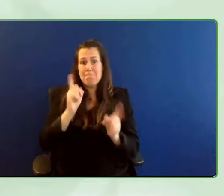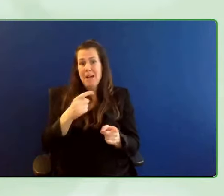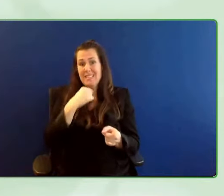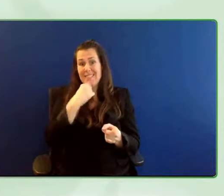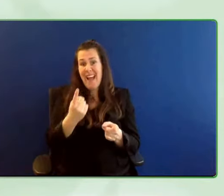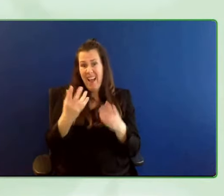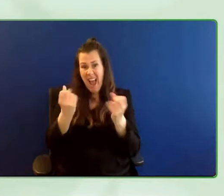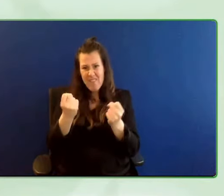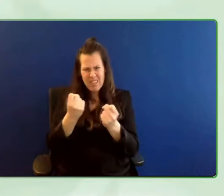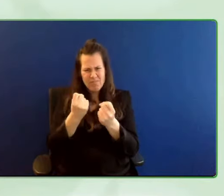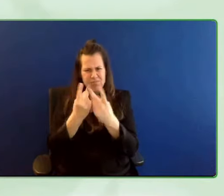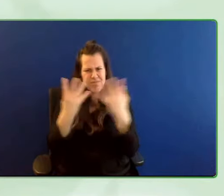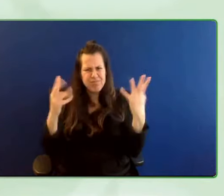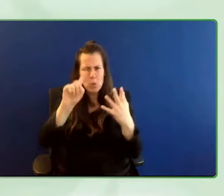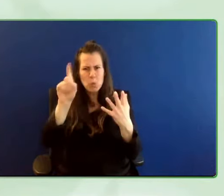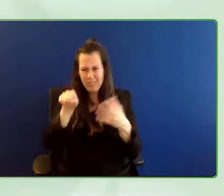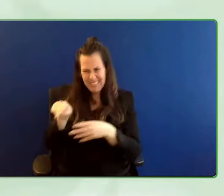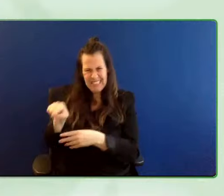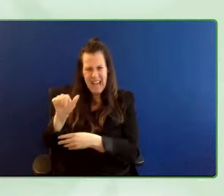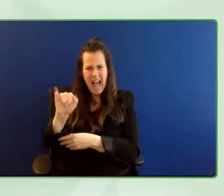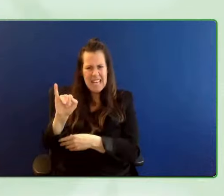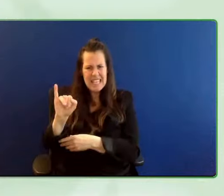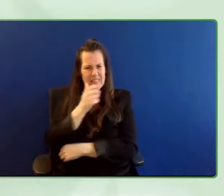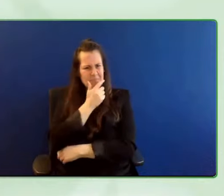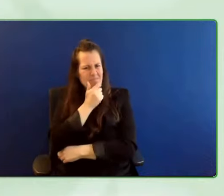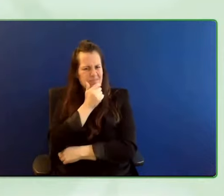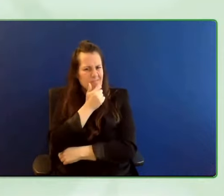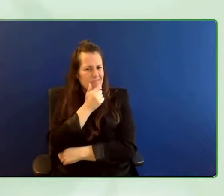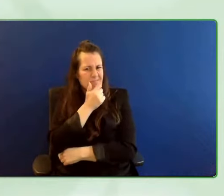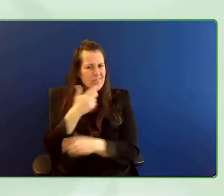So, for us, I think training is key.